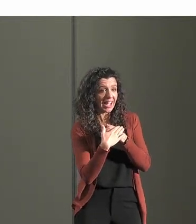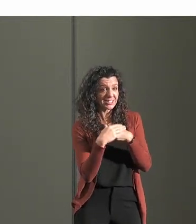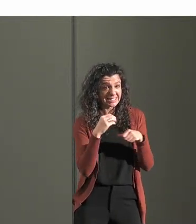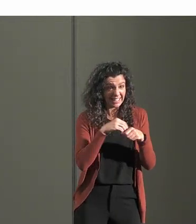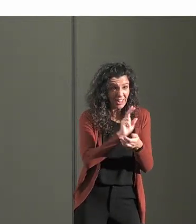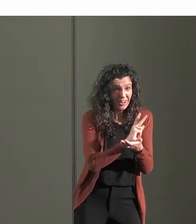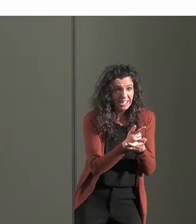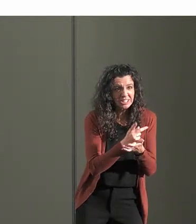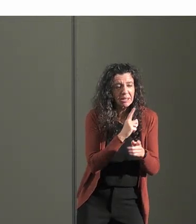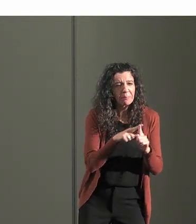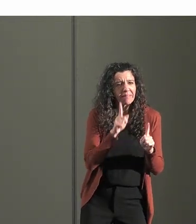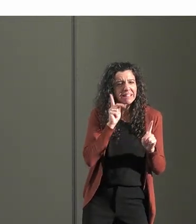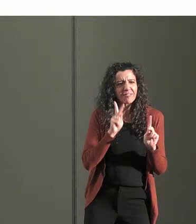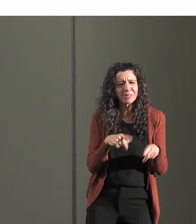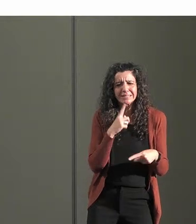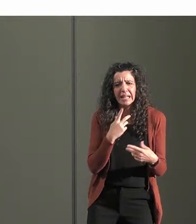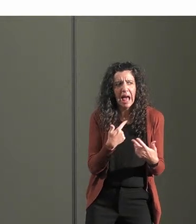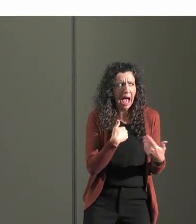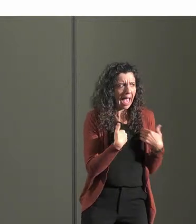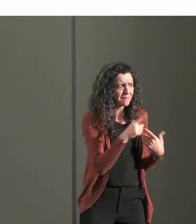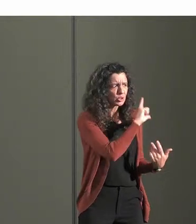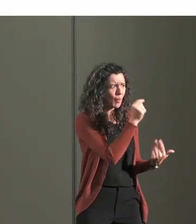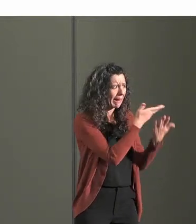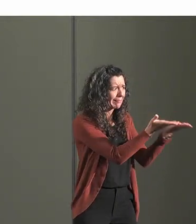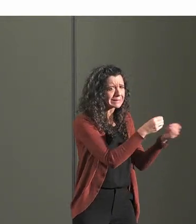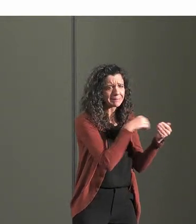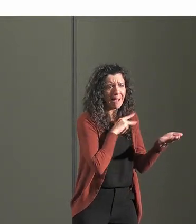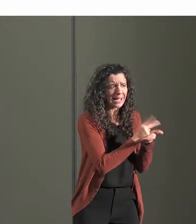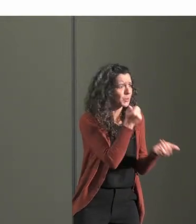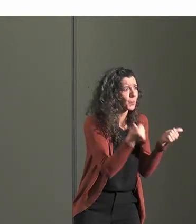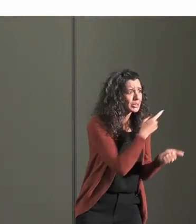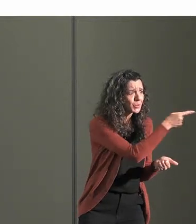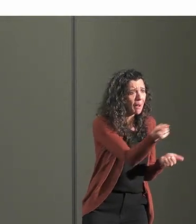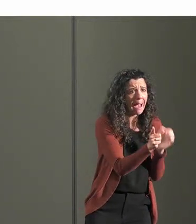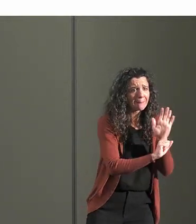in the kitchen. They are like hey I have 20 appliances what